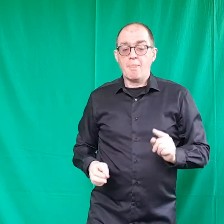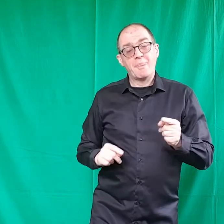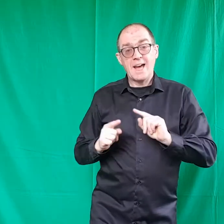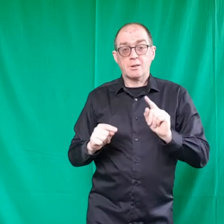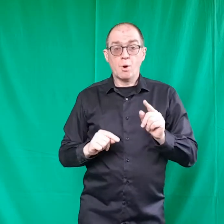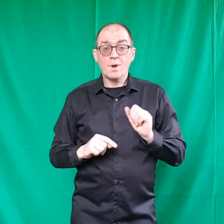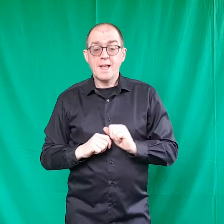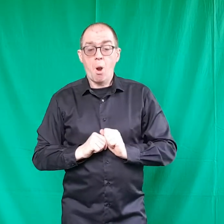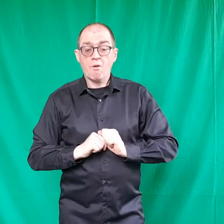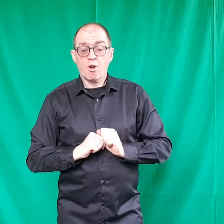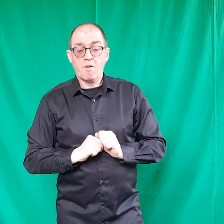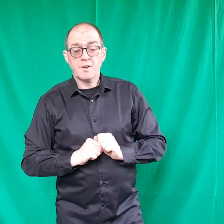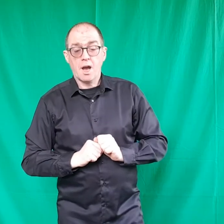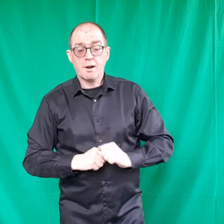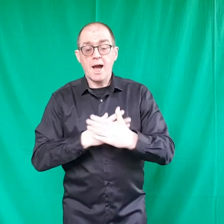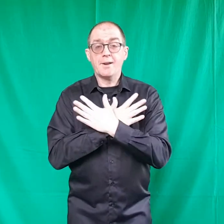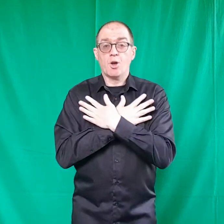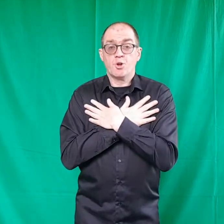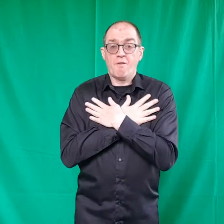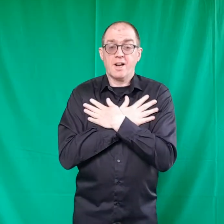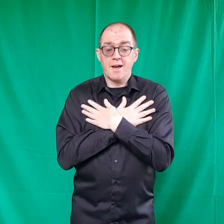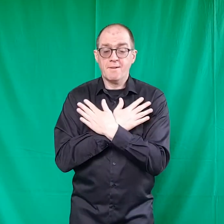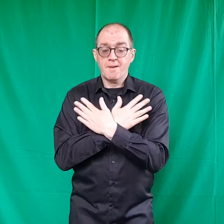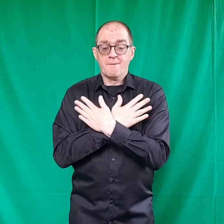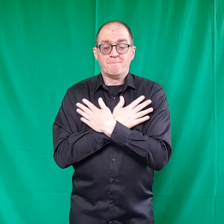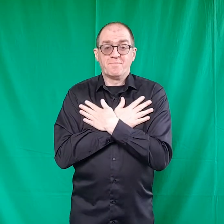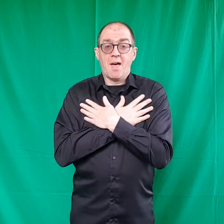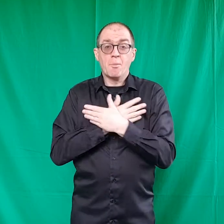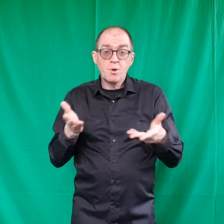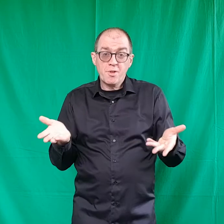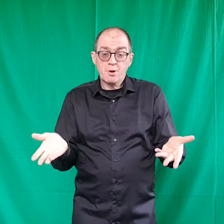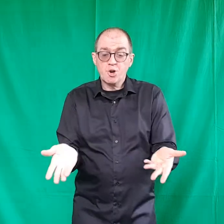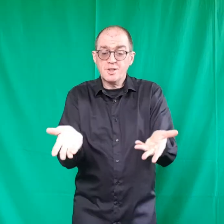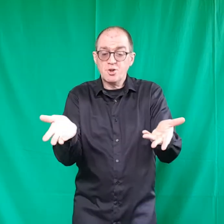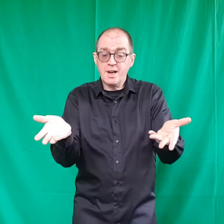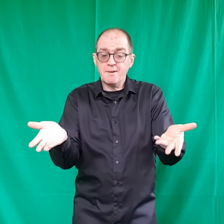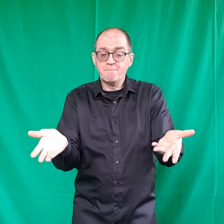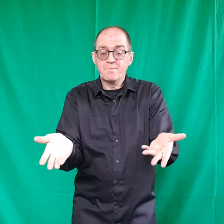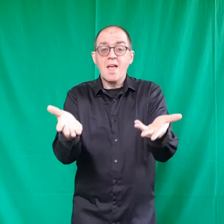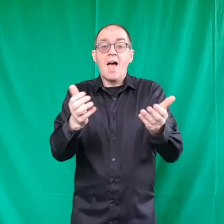And then the next bit - 'We take love, love, love as our guide', it's 'love' again. And then we do the end 'courage' again.